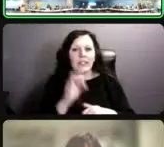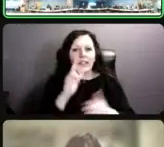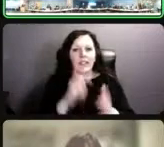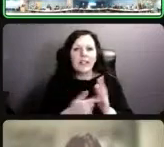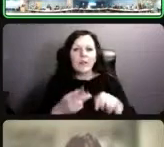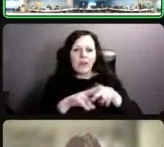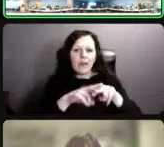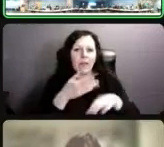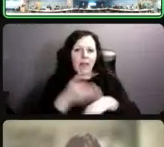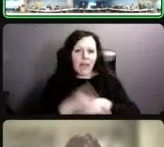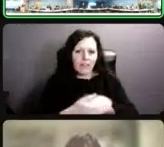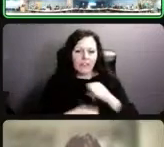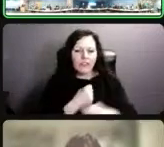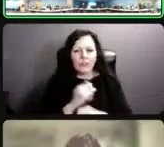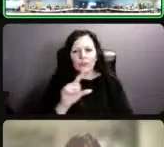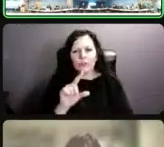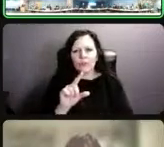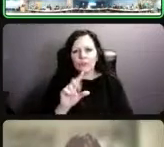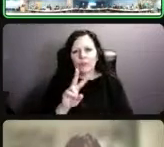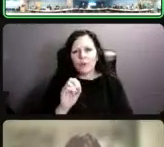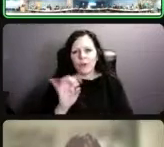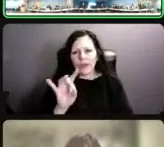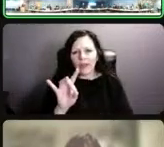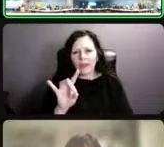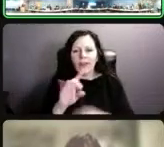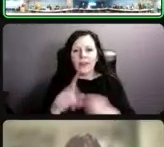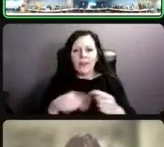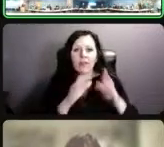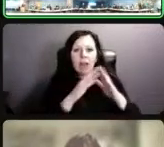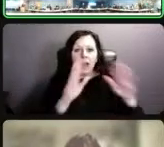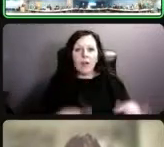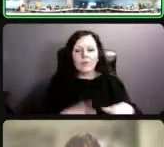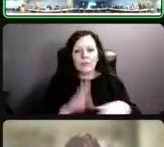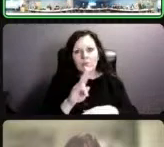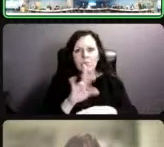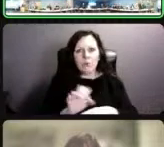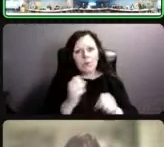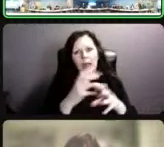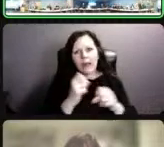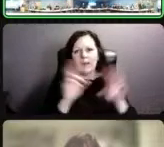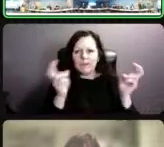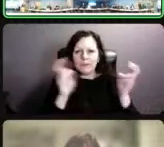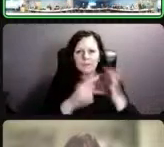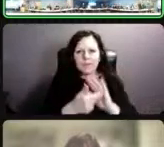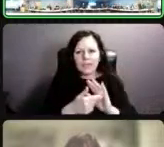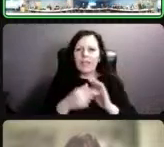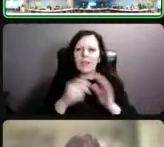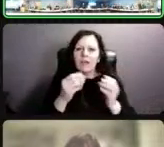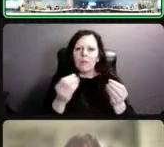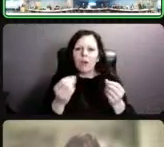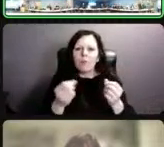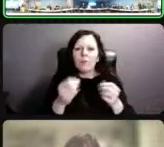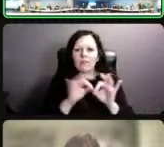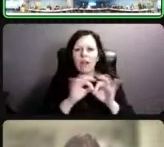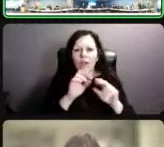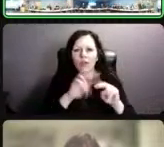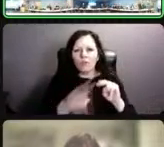THE CRASH. HOW DOES THE SO.